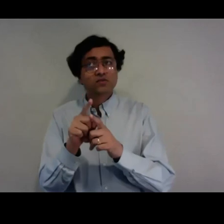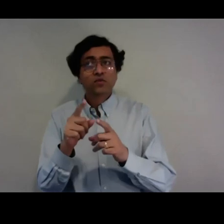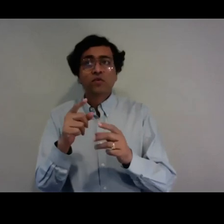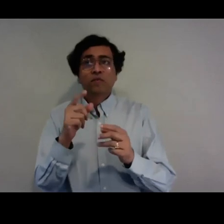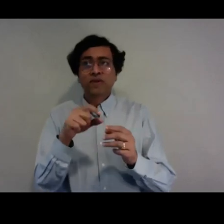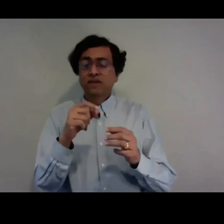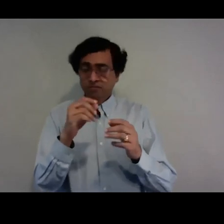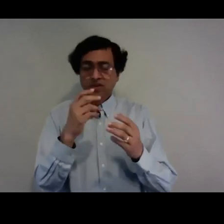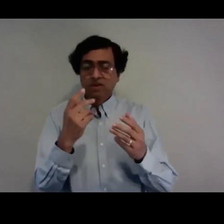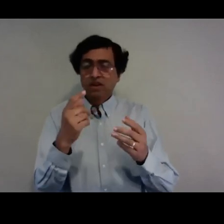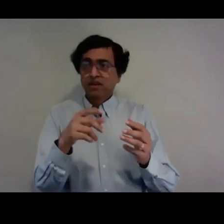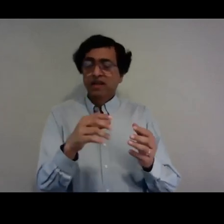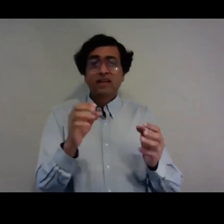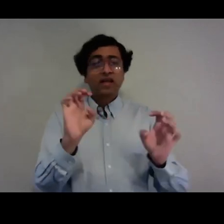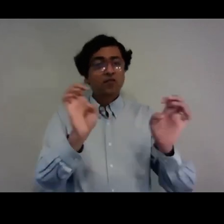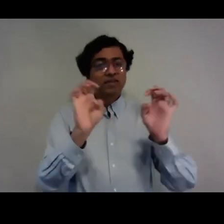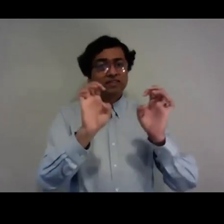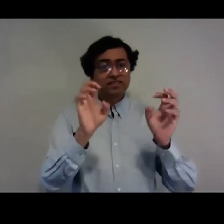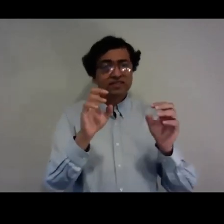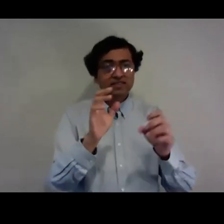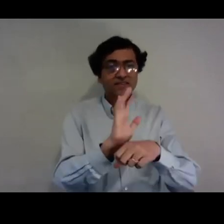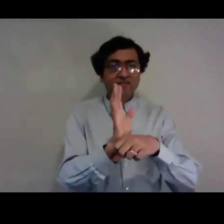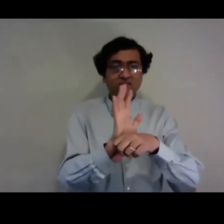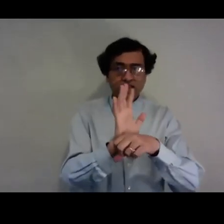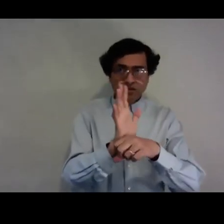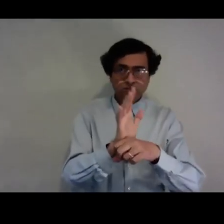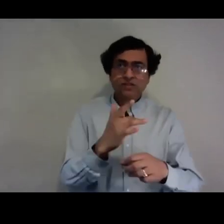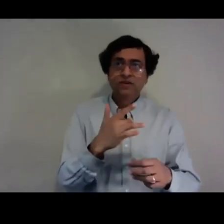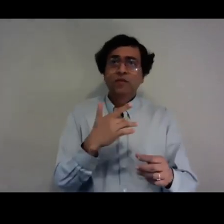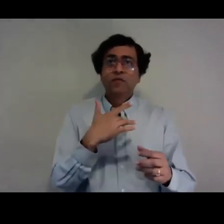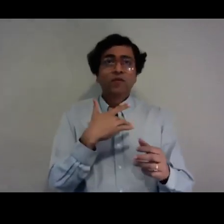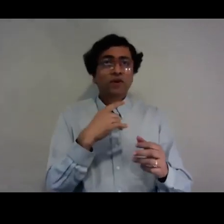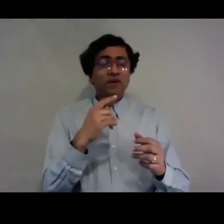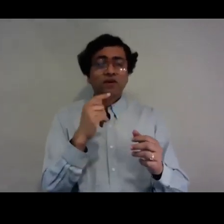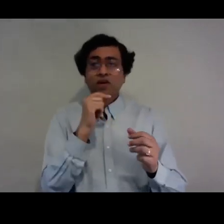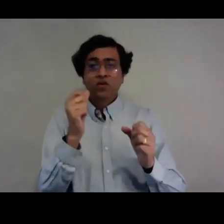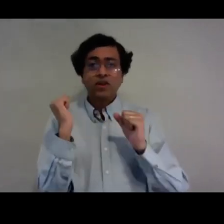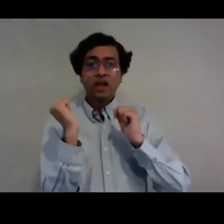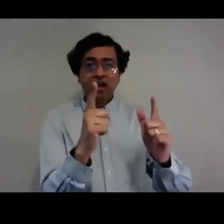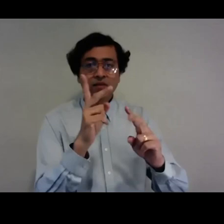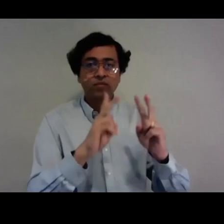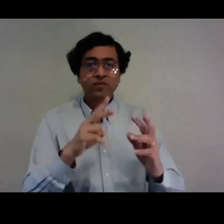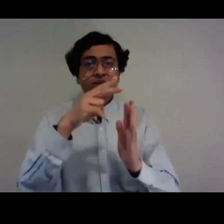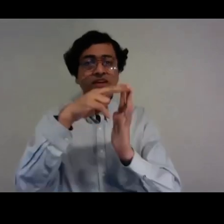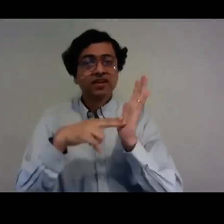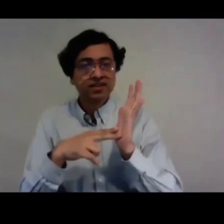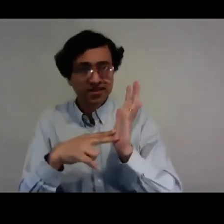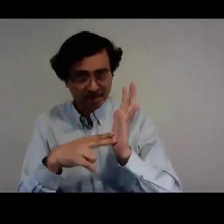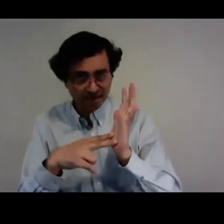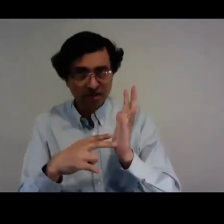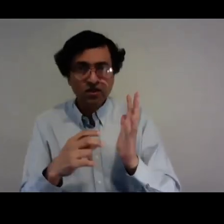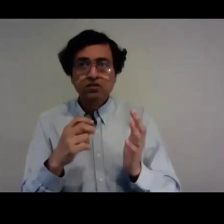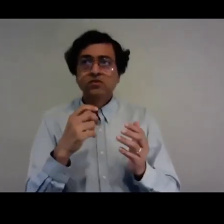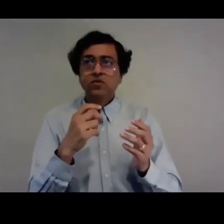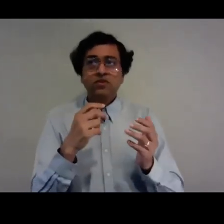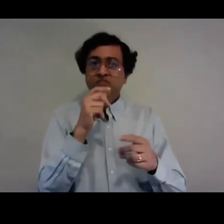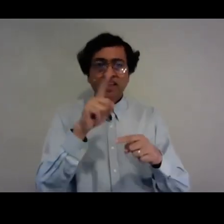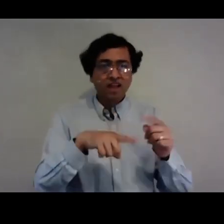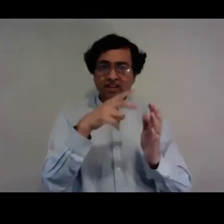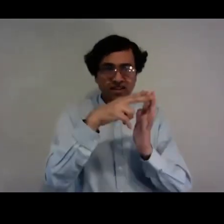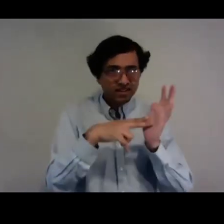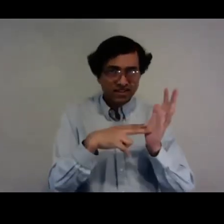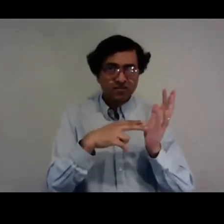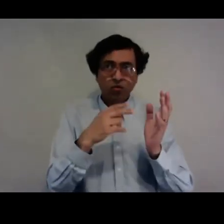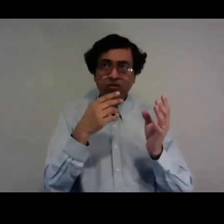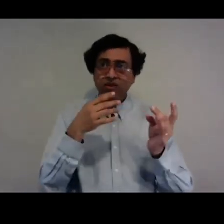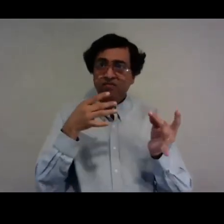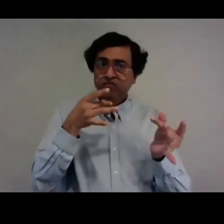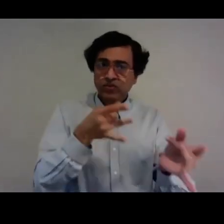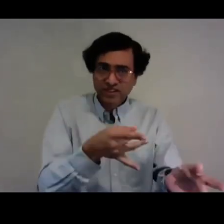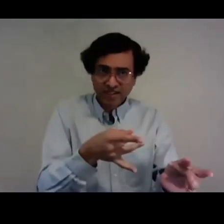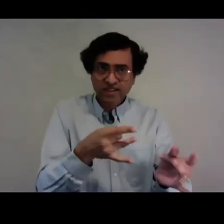So like in an emergency video, not everyone is going to read the text.